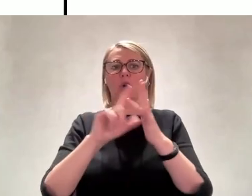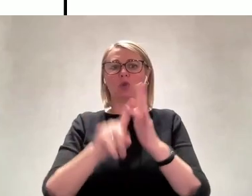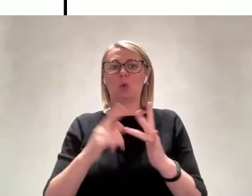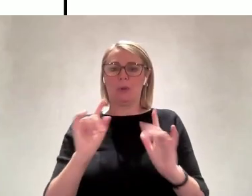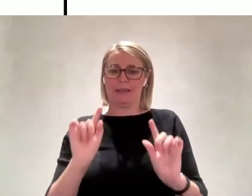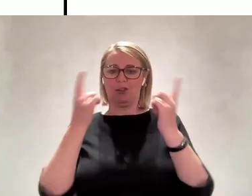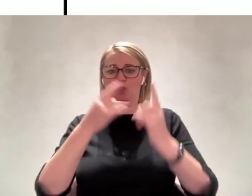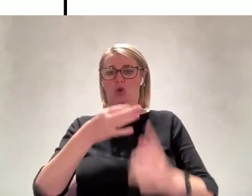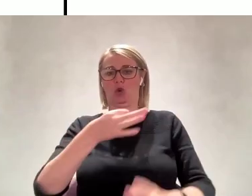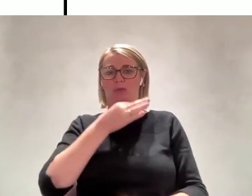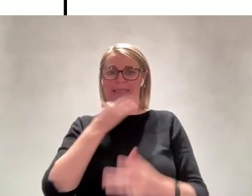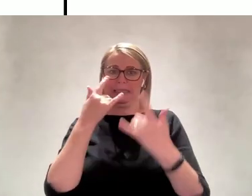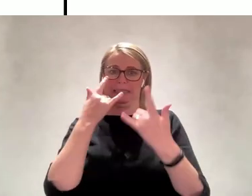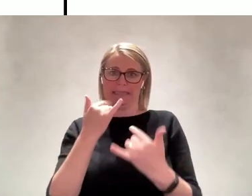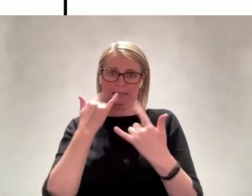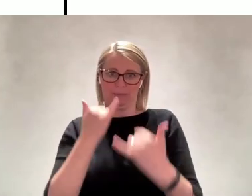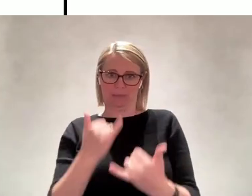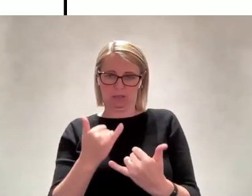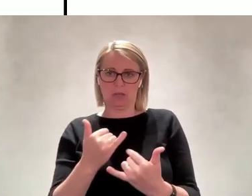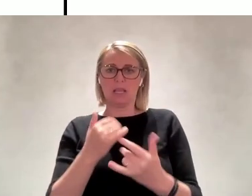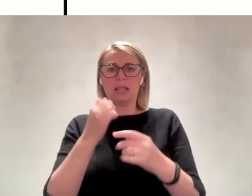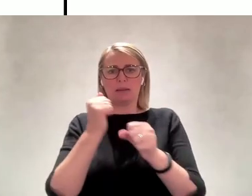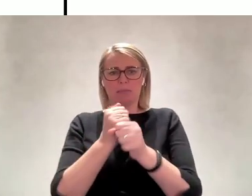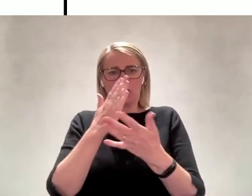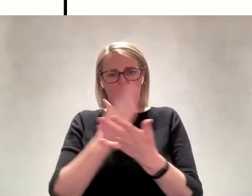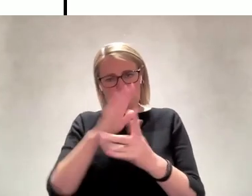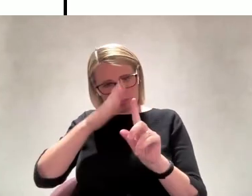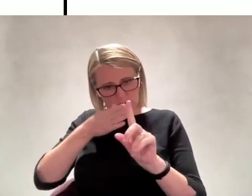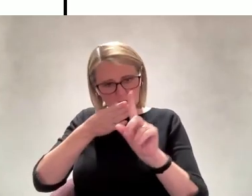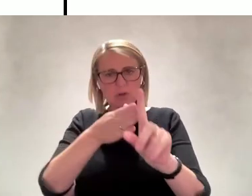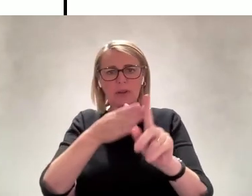an initial risk assessment that really centres around looking